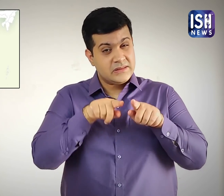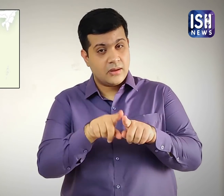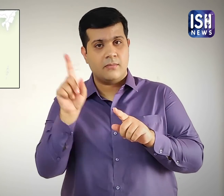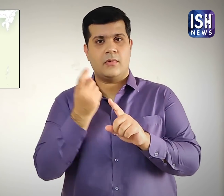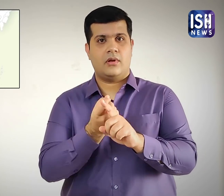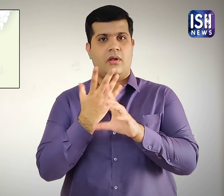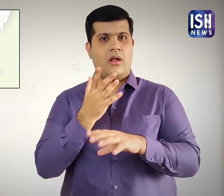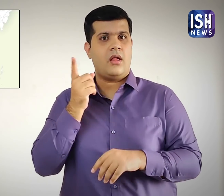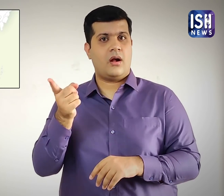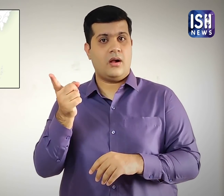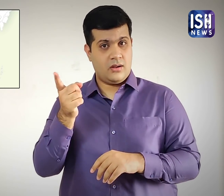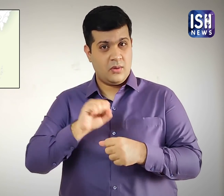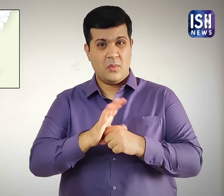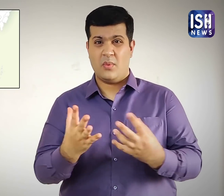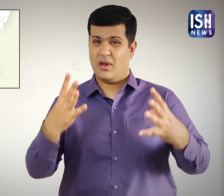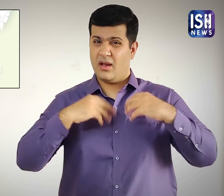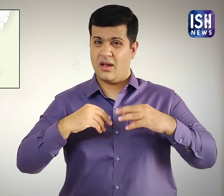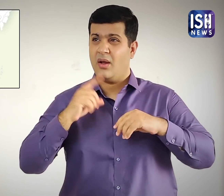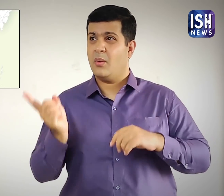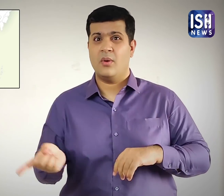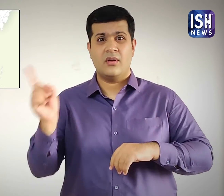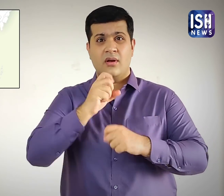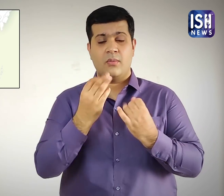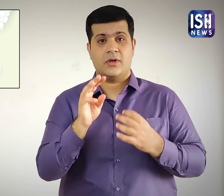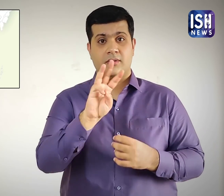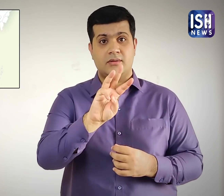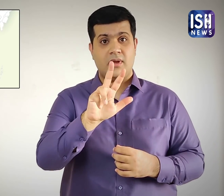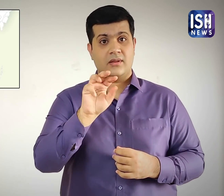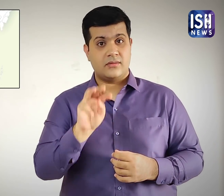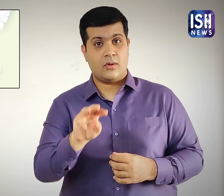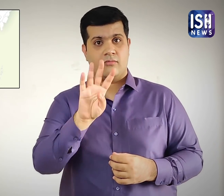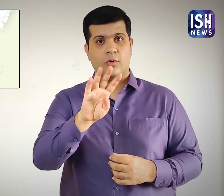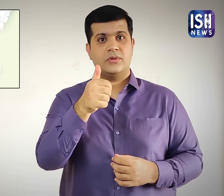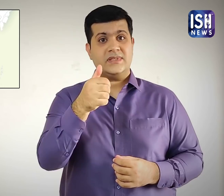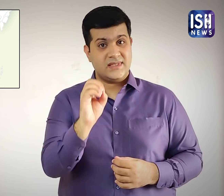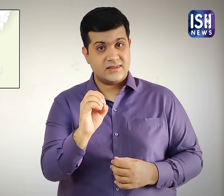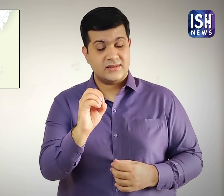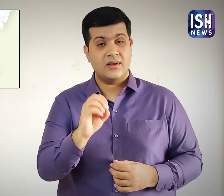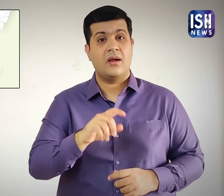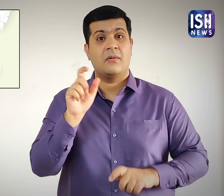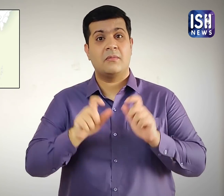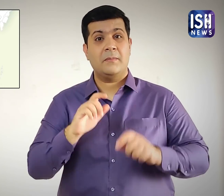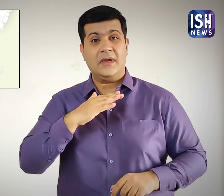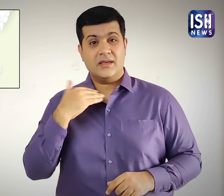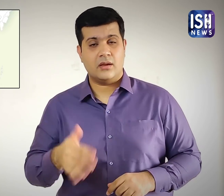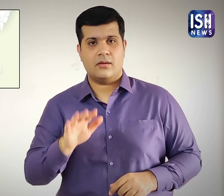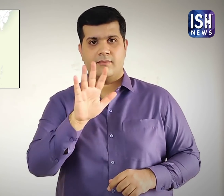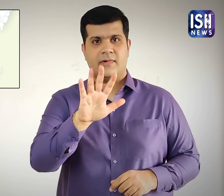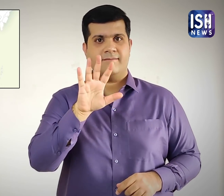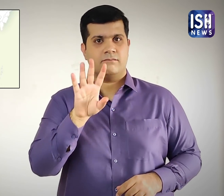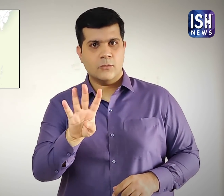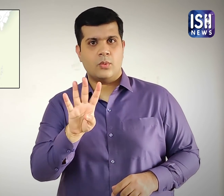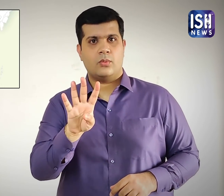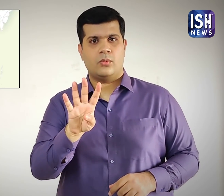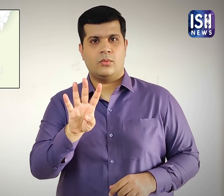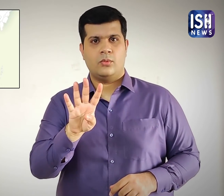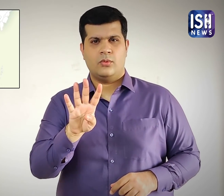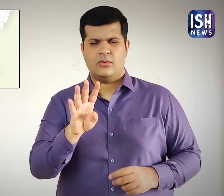while Kerala registered 38,460 infections in one day and 54 deaths.